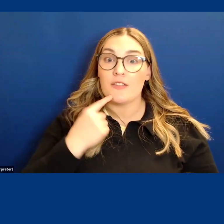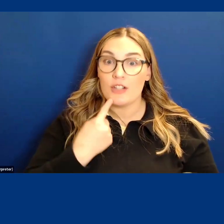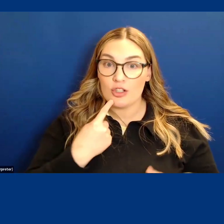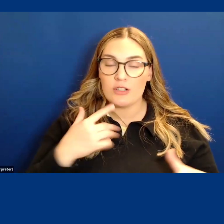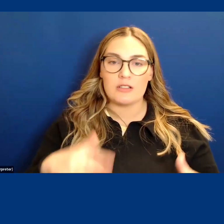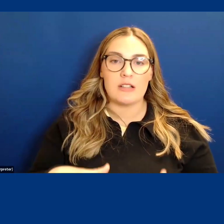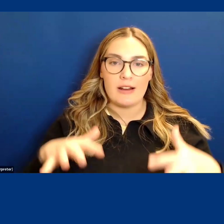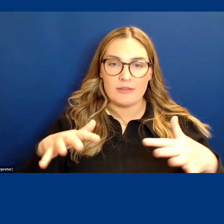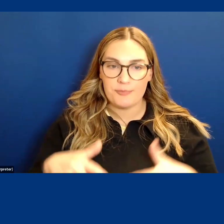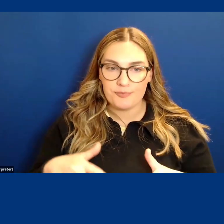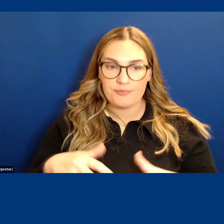But yes,